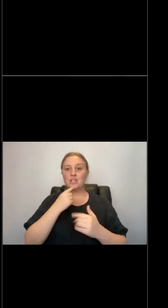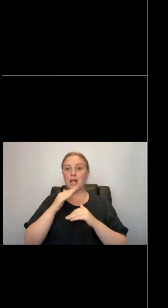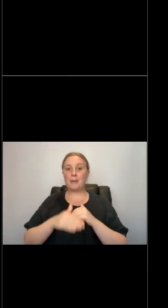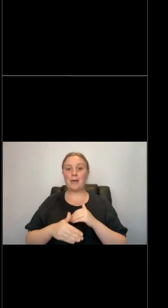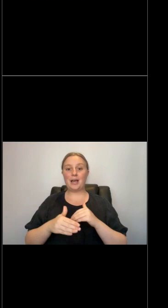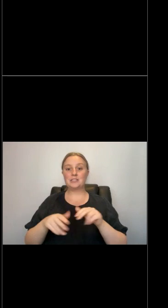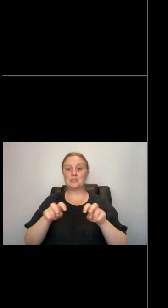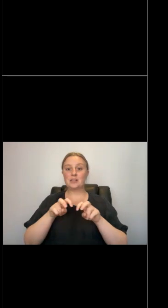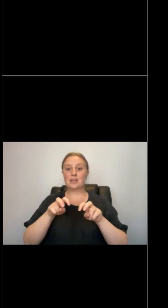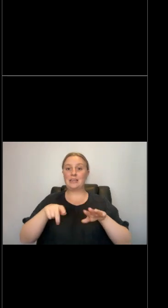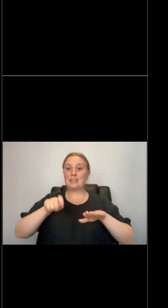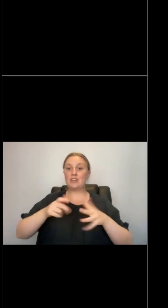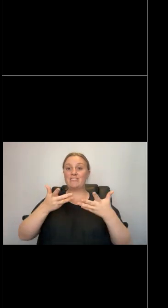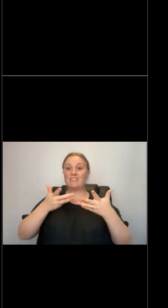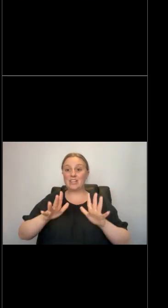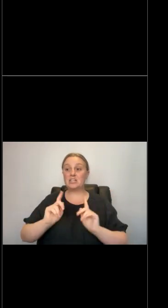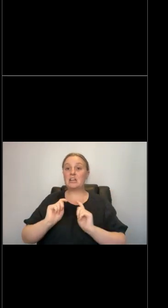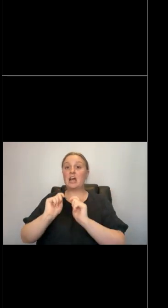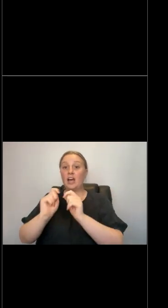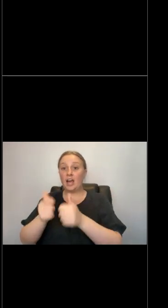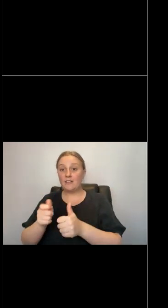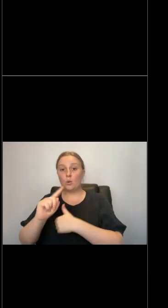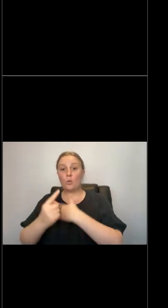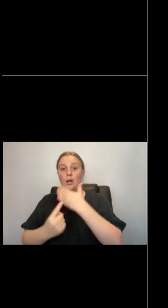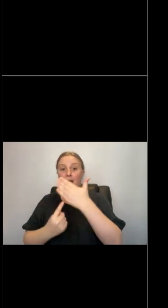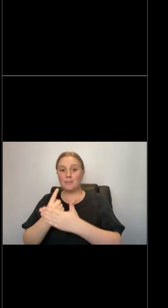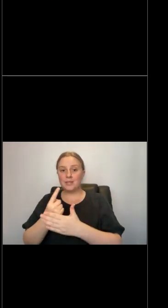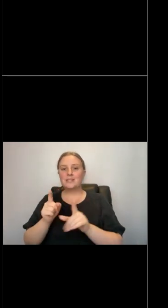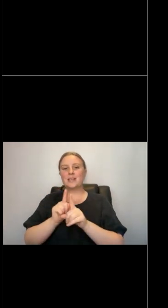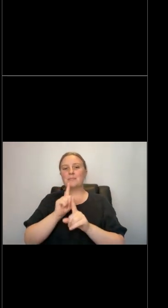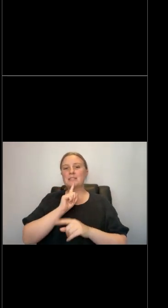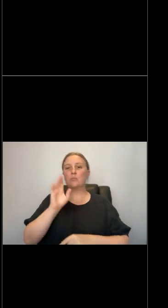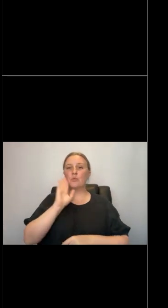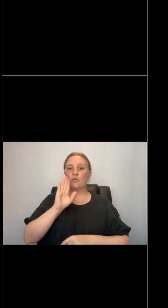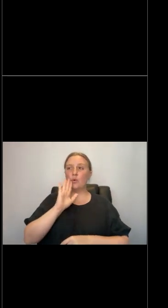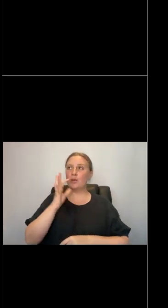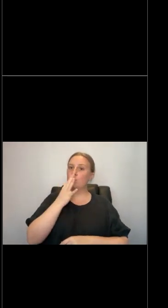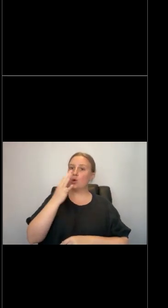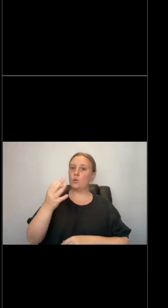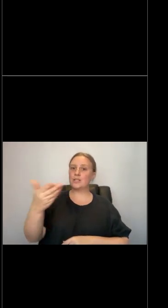As I said, a statement of reasons can be requested within 21 days of the decision.